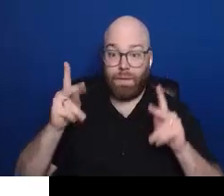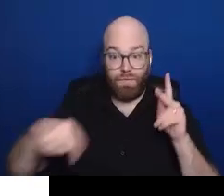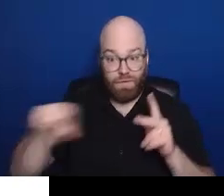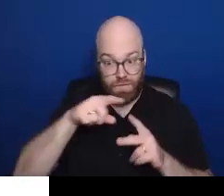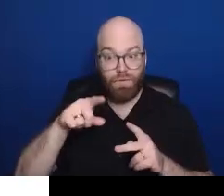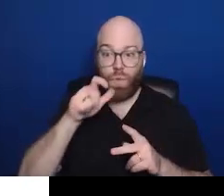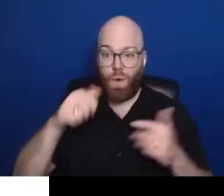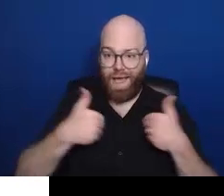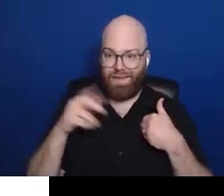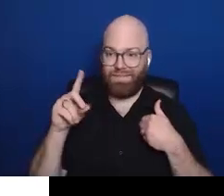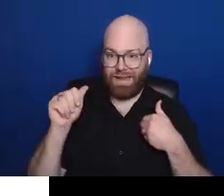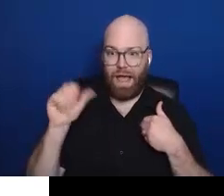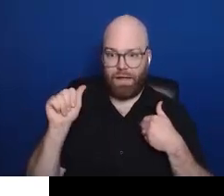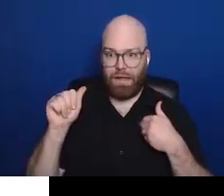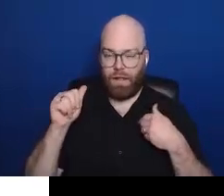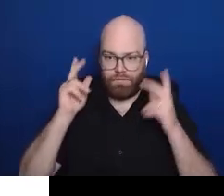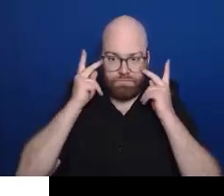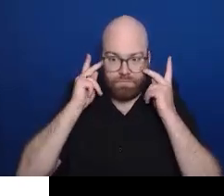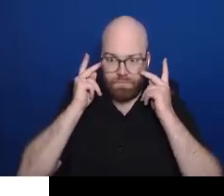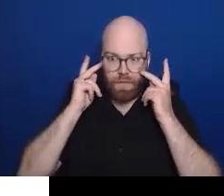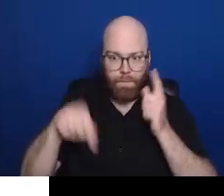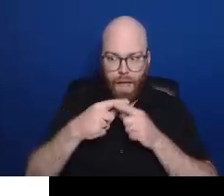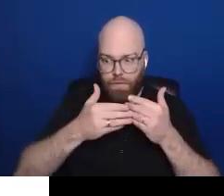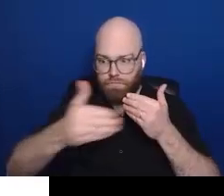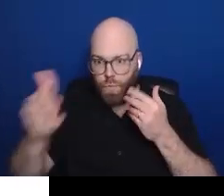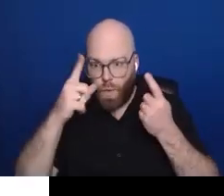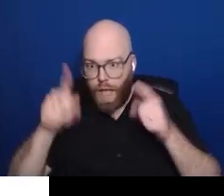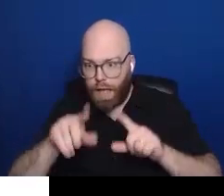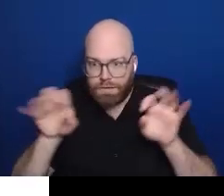Like I said, DACA provides them their work permit and ability to work.